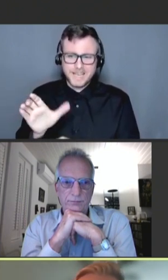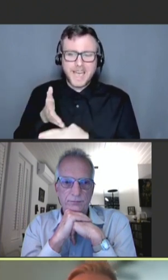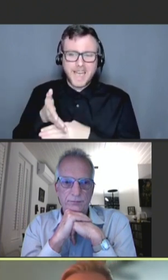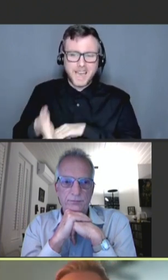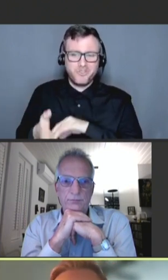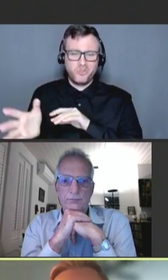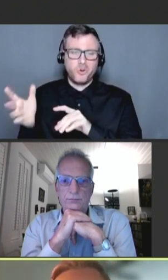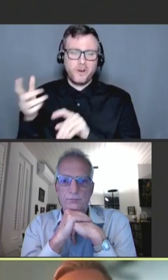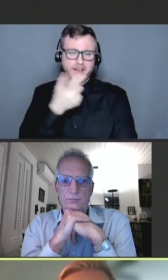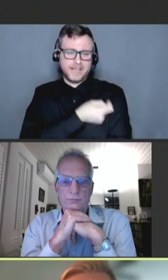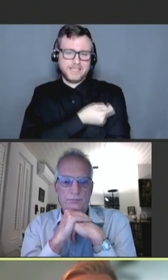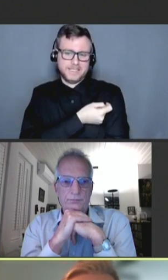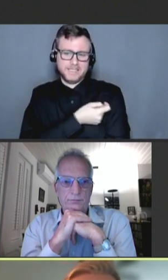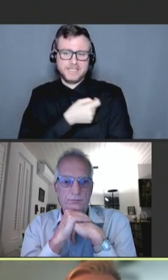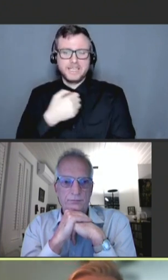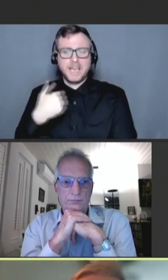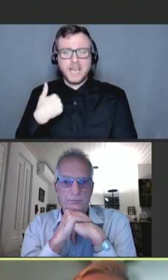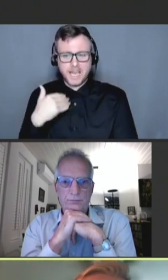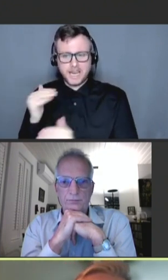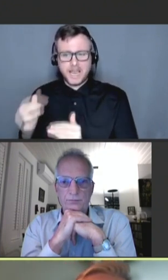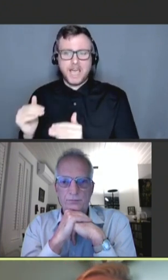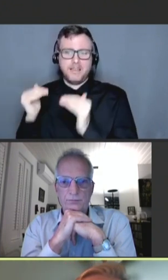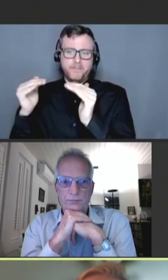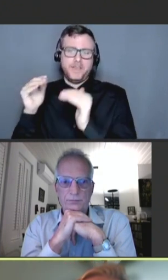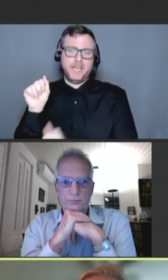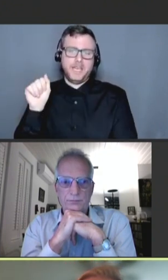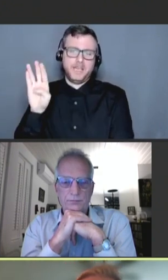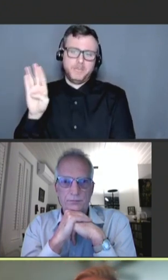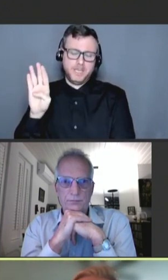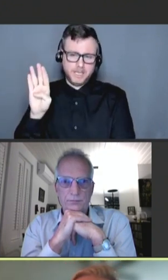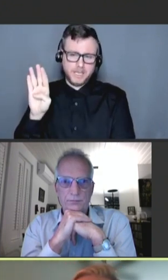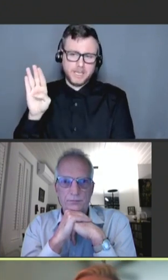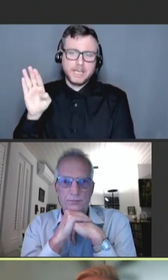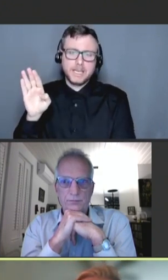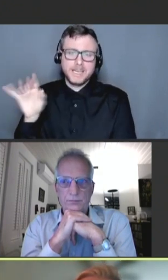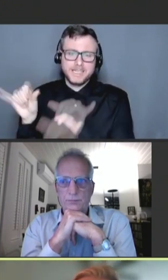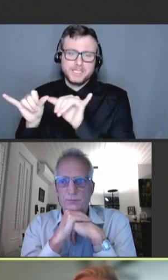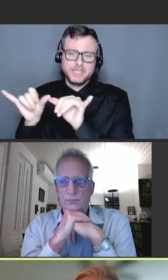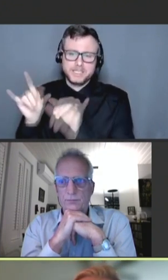reported to have elevated antibody titers. So, overall, the results with respect to the